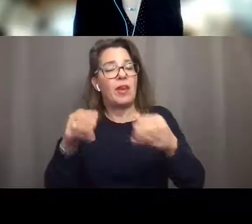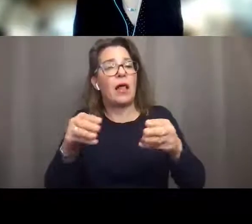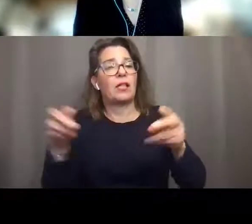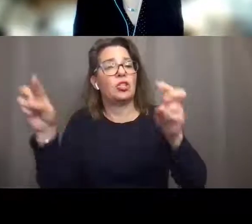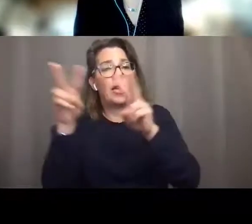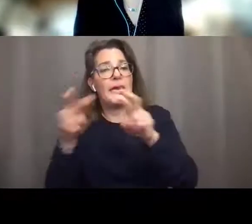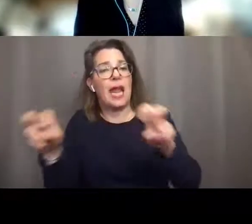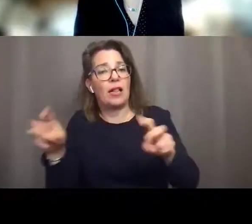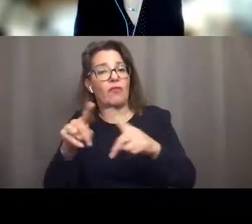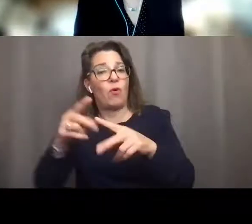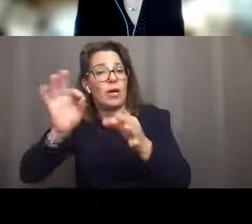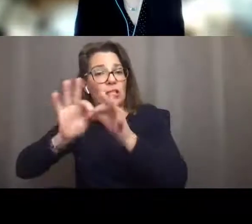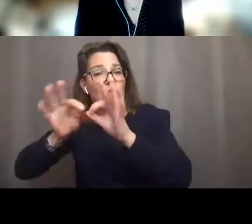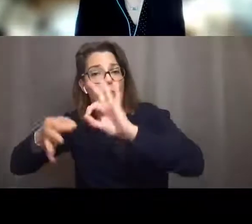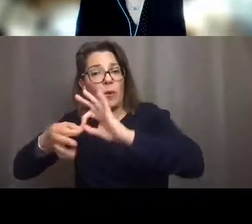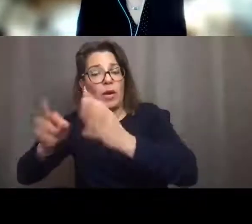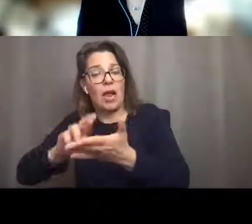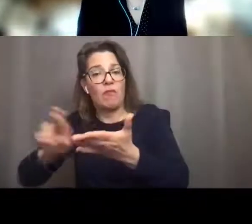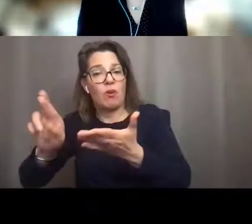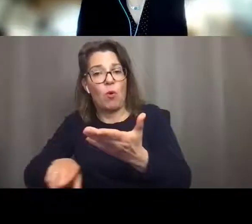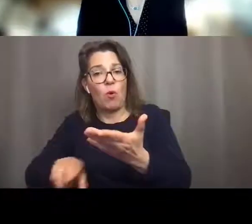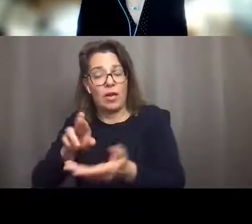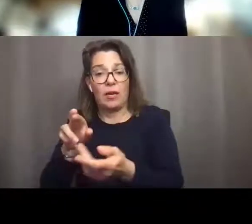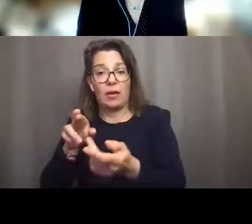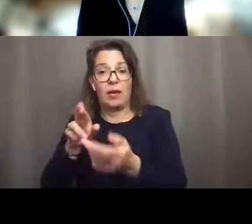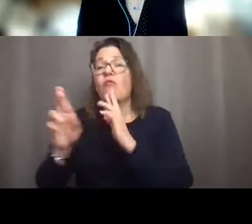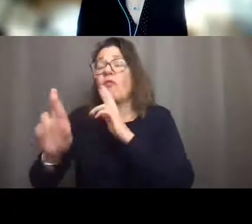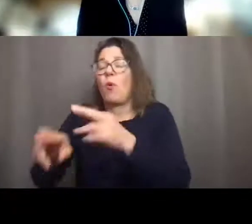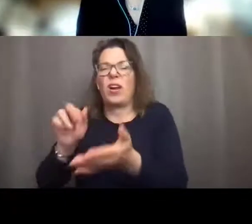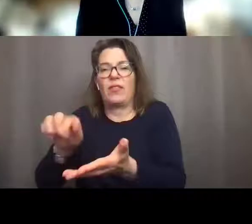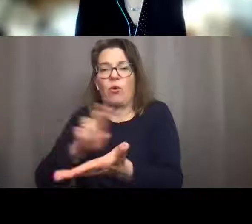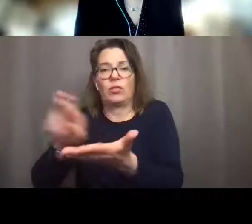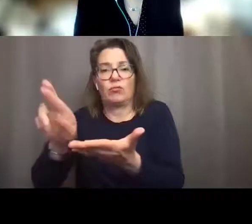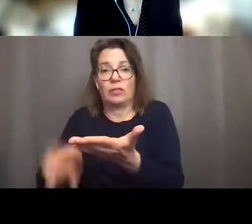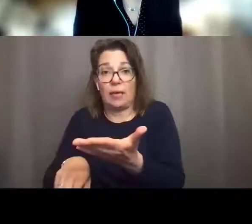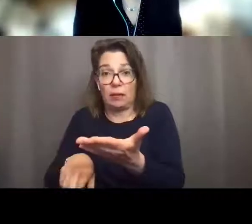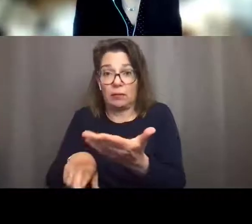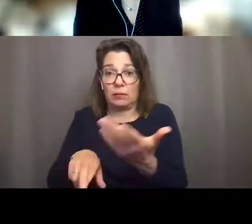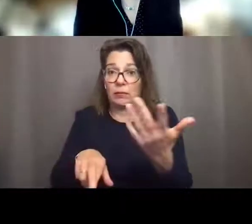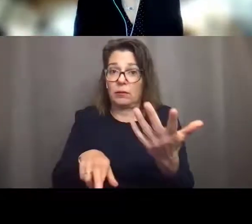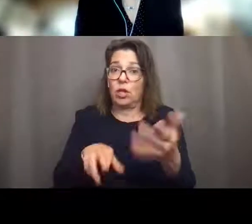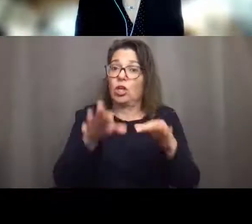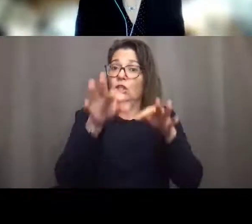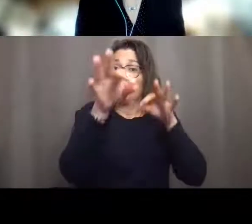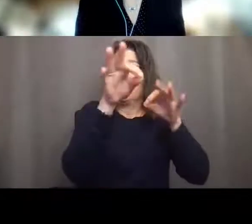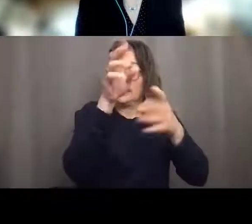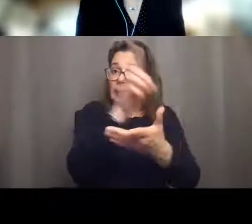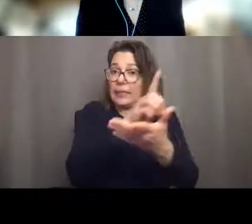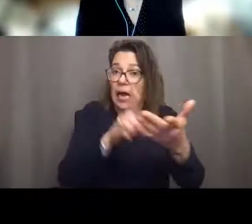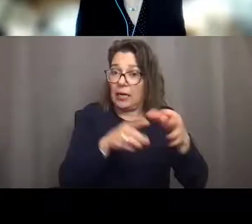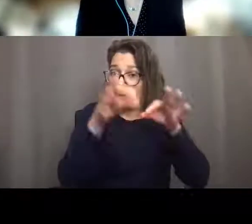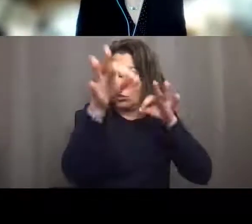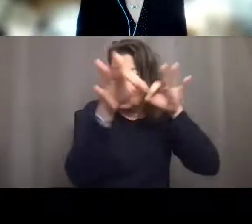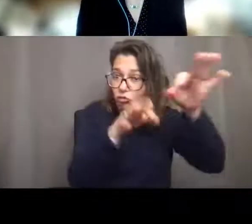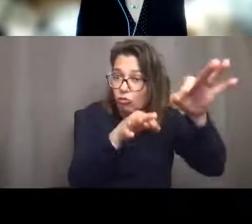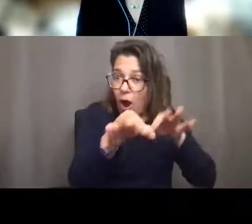So in this section, this is under approach, we expect that you will describe the experimental design and methods proposed